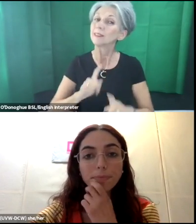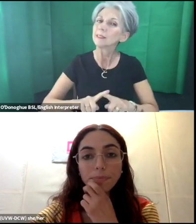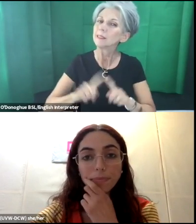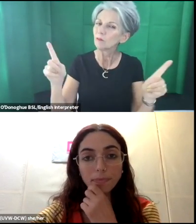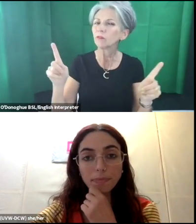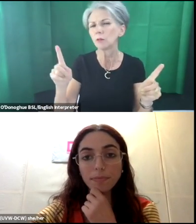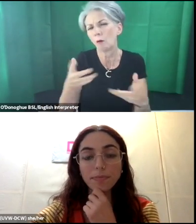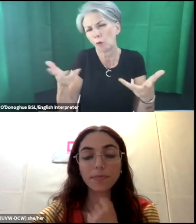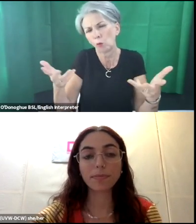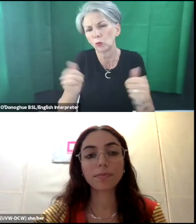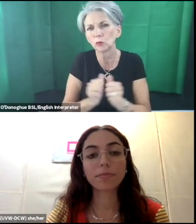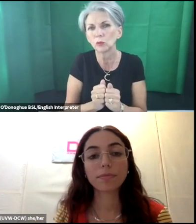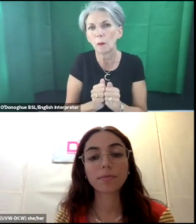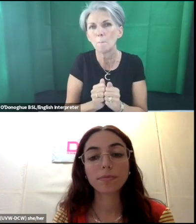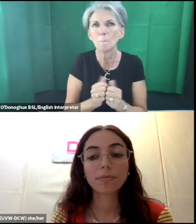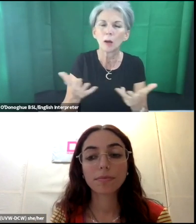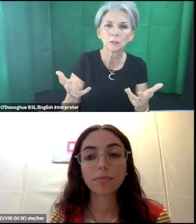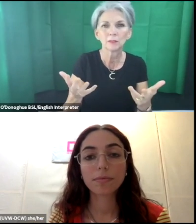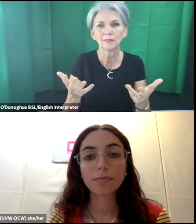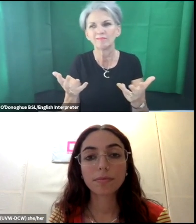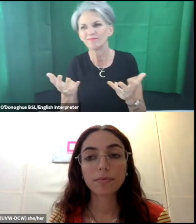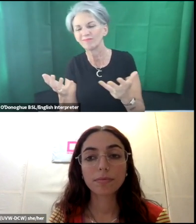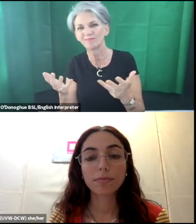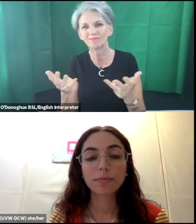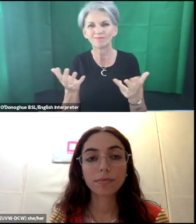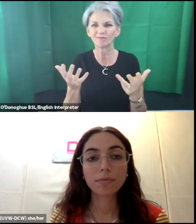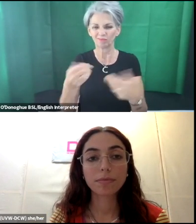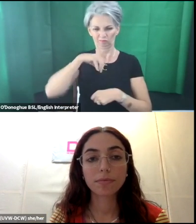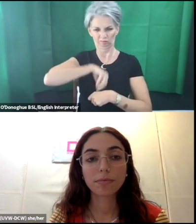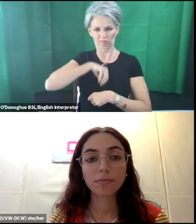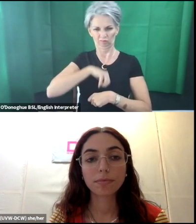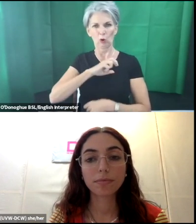different ways, but what a union is to you and what the power of the